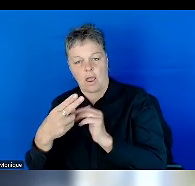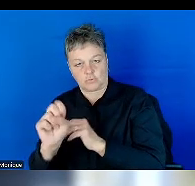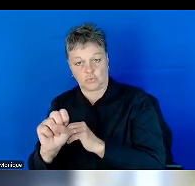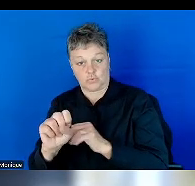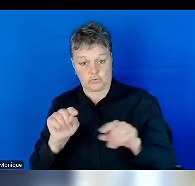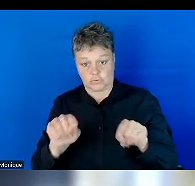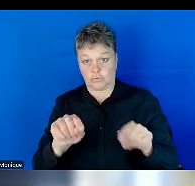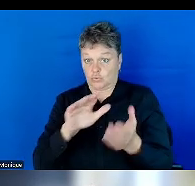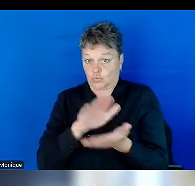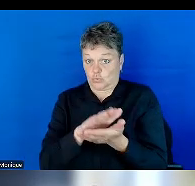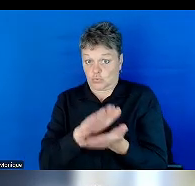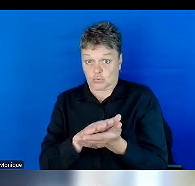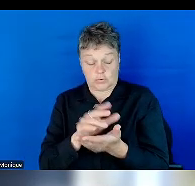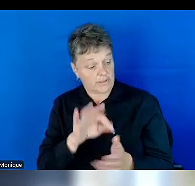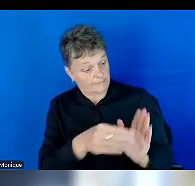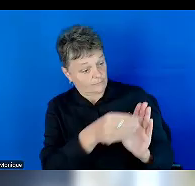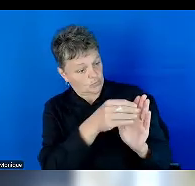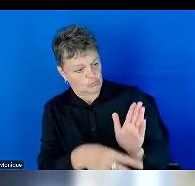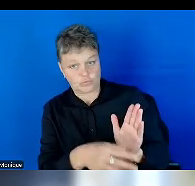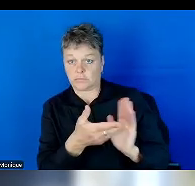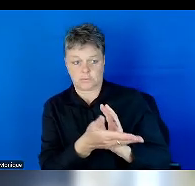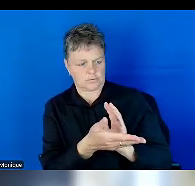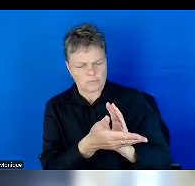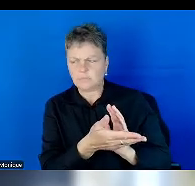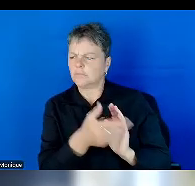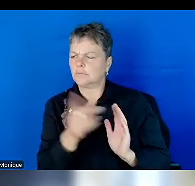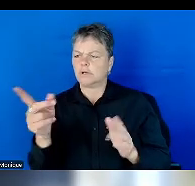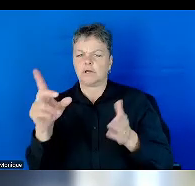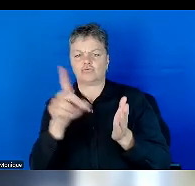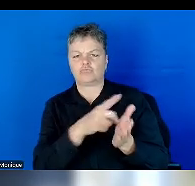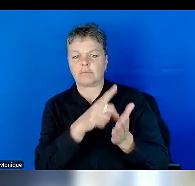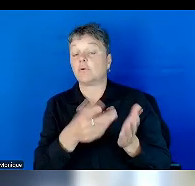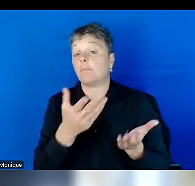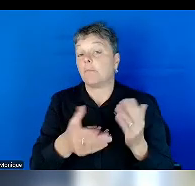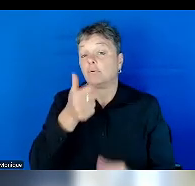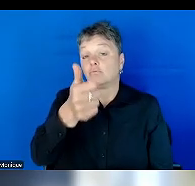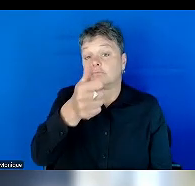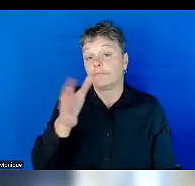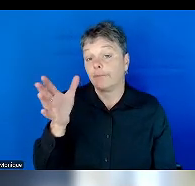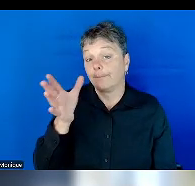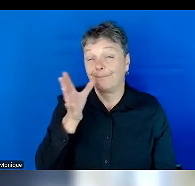particularly primary education if you're a parent and your child uh is a student with